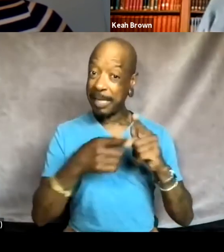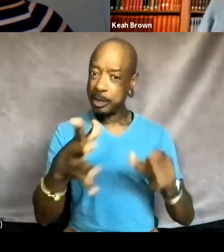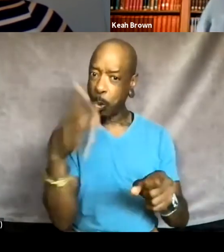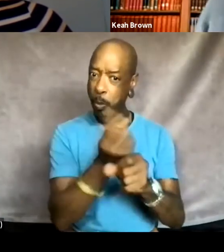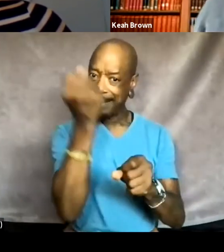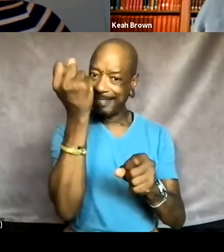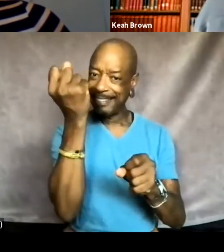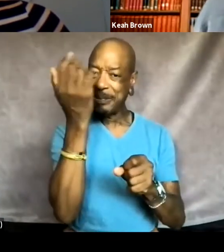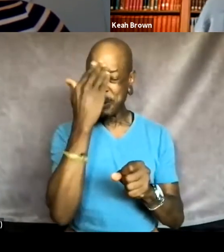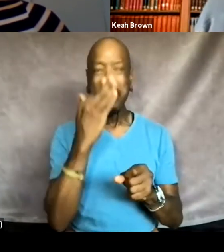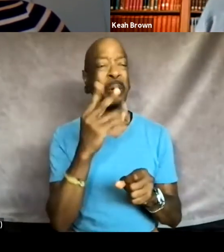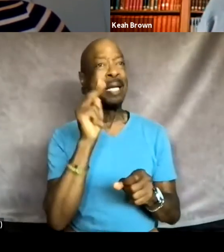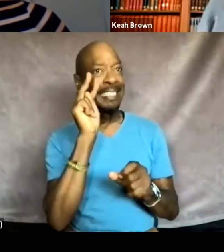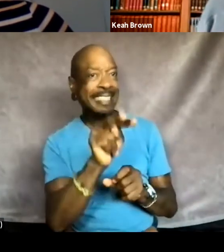their accomplishments to have your pandemic.